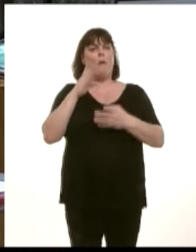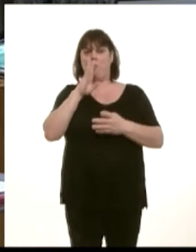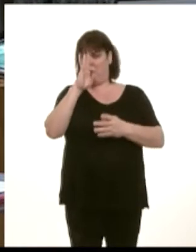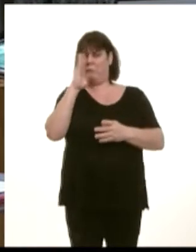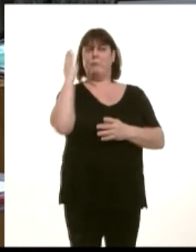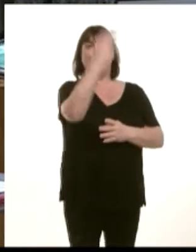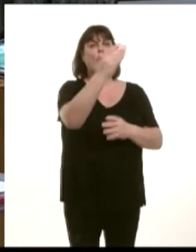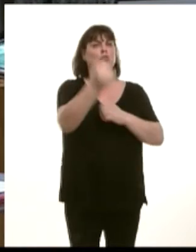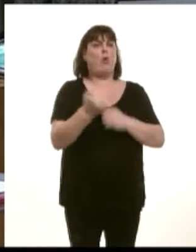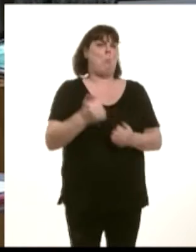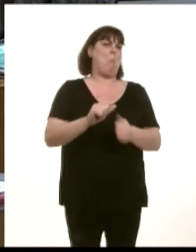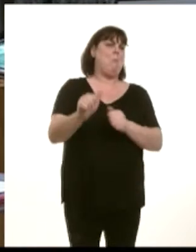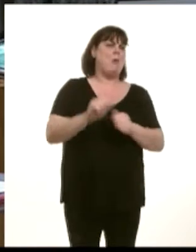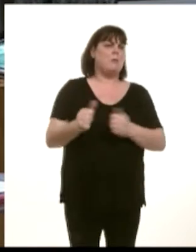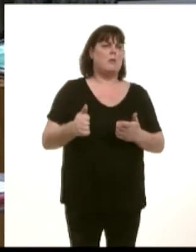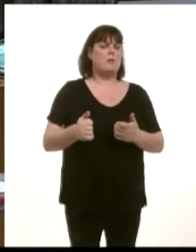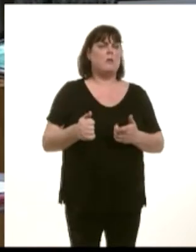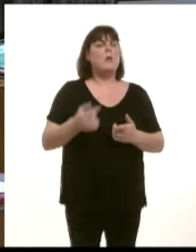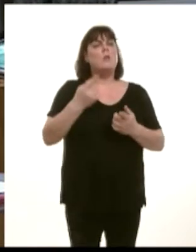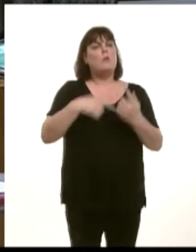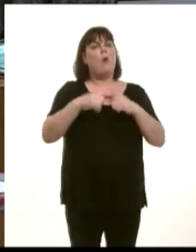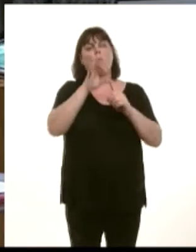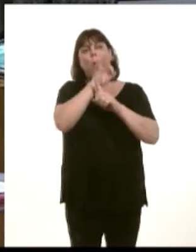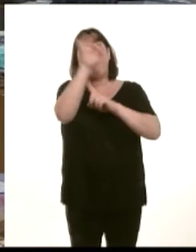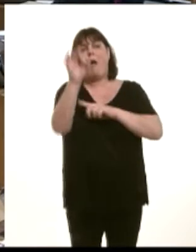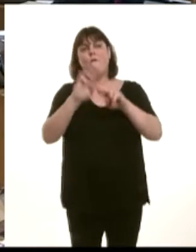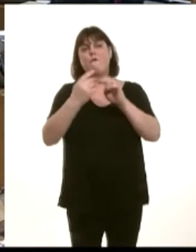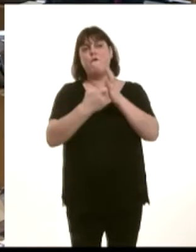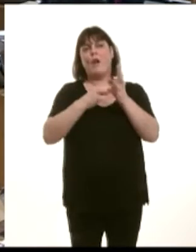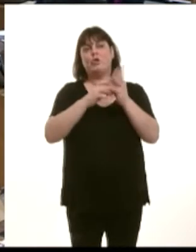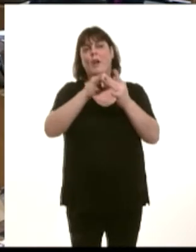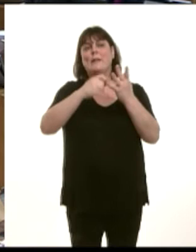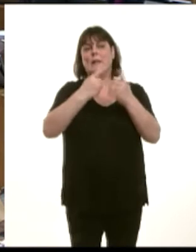that will be considered under the franchise will be an opportunity to ensure that those connections are improved.